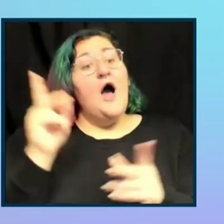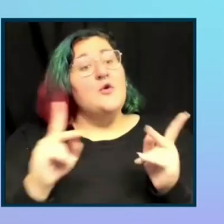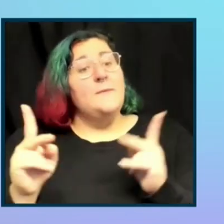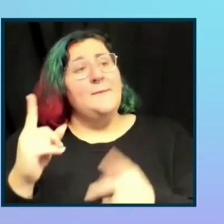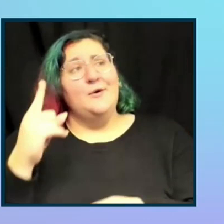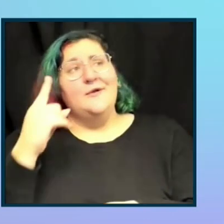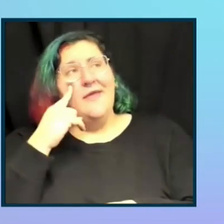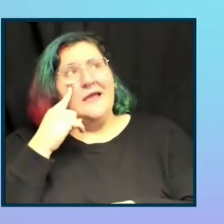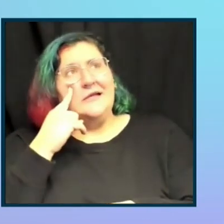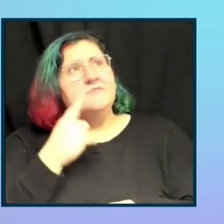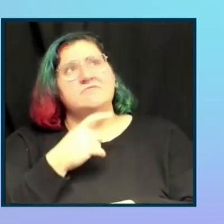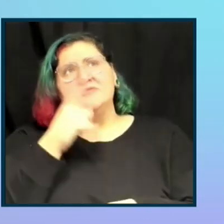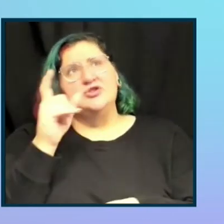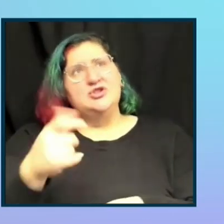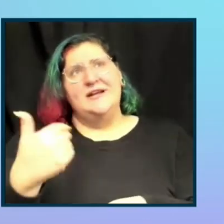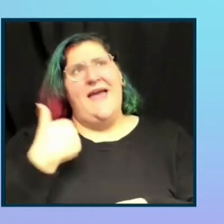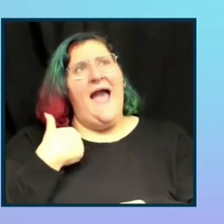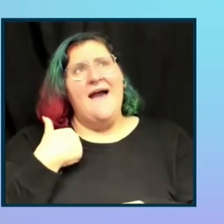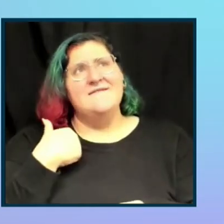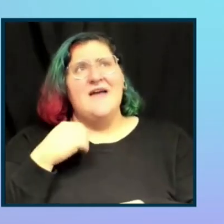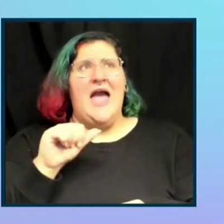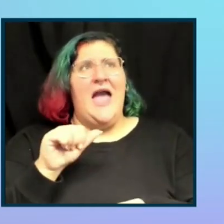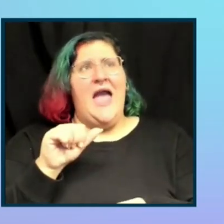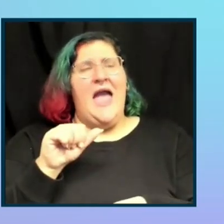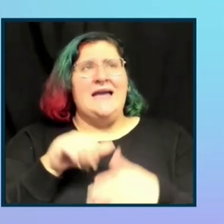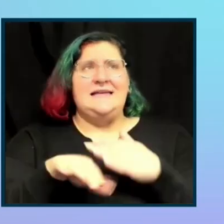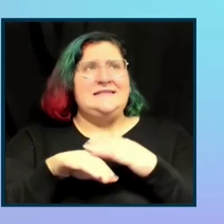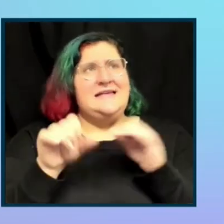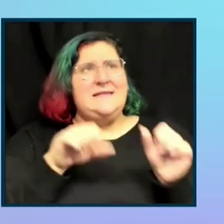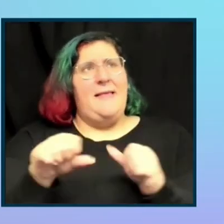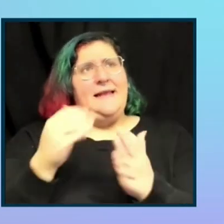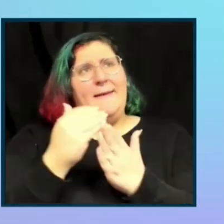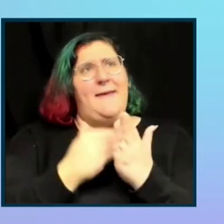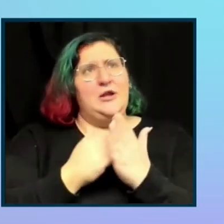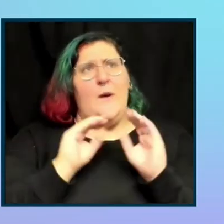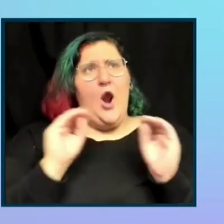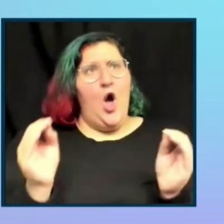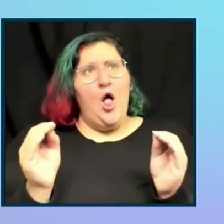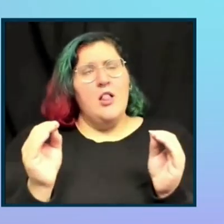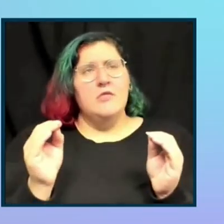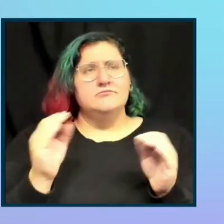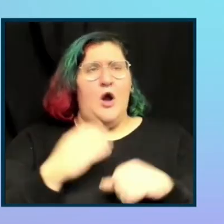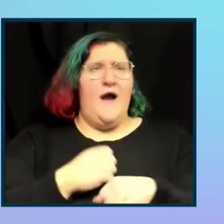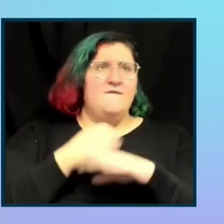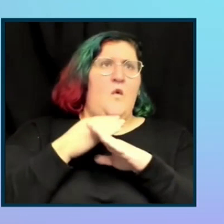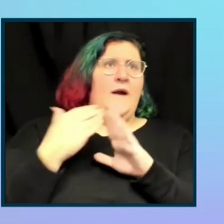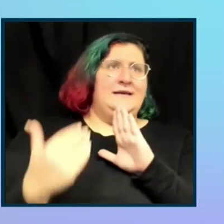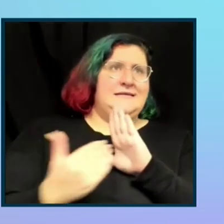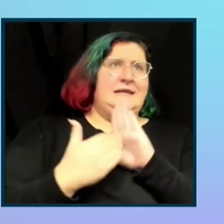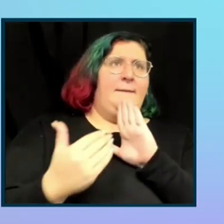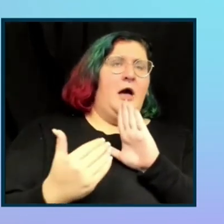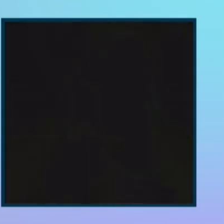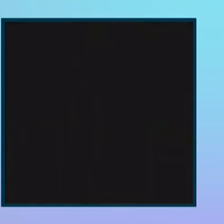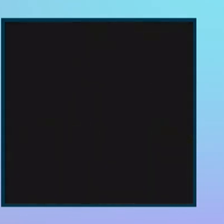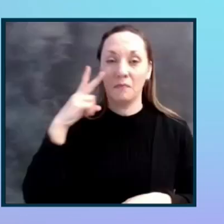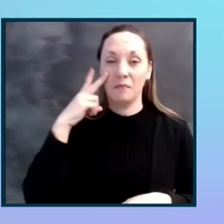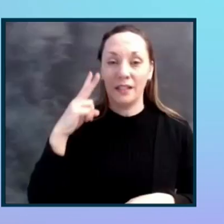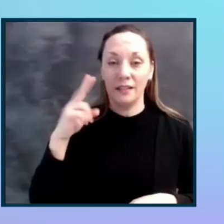to you know, avoid stigma, that kind of thing, which I kind of understand. I see the logic of it at the very least, but it depends on the user.